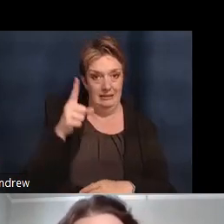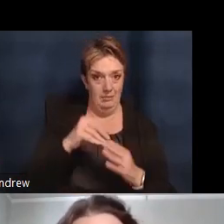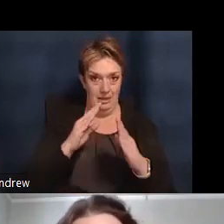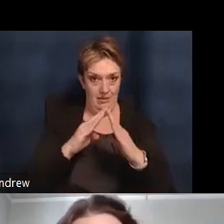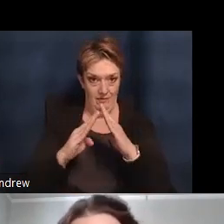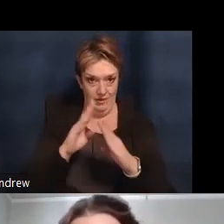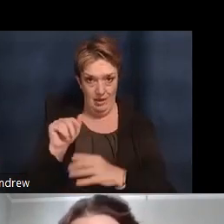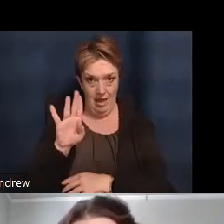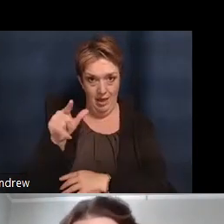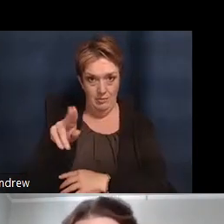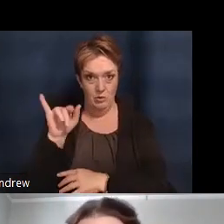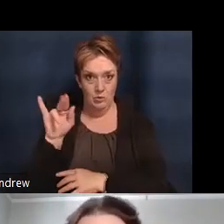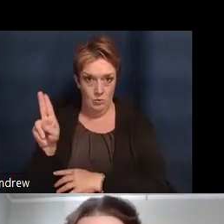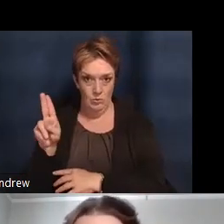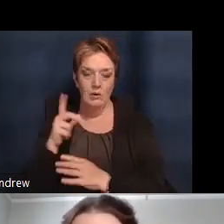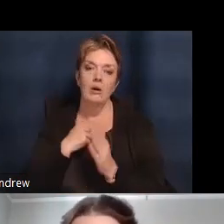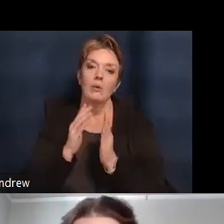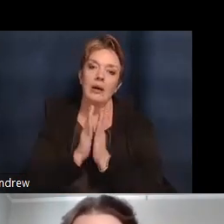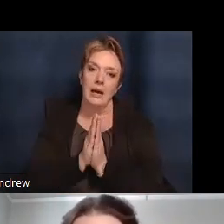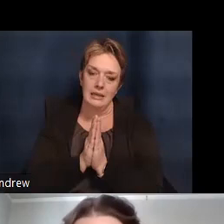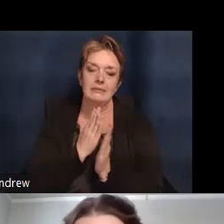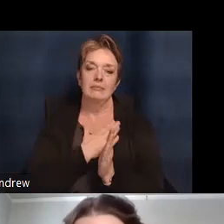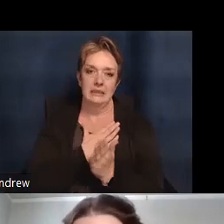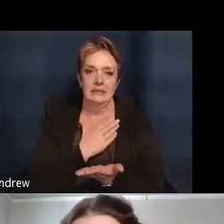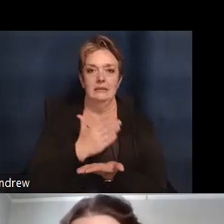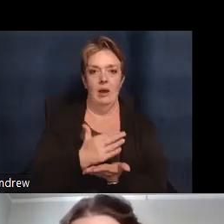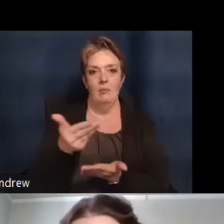And so we really ask you to just come by the Welcome Center to learn more.